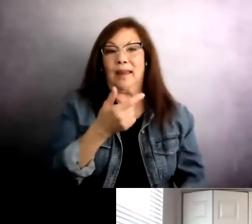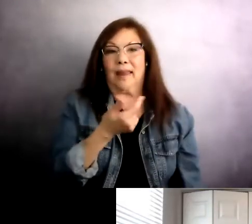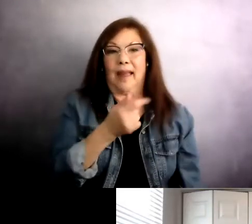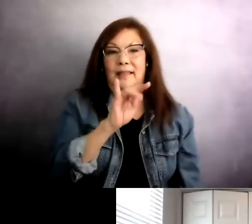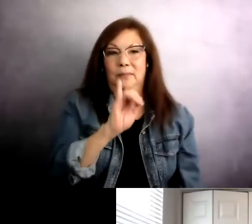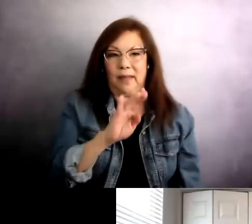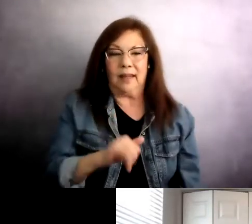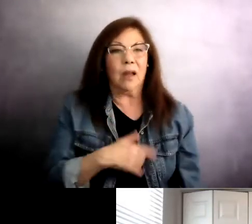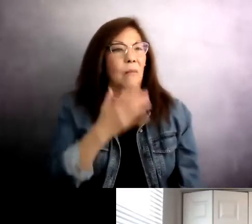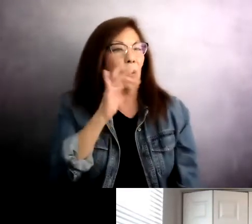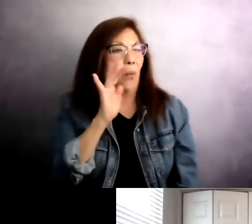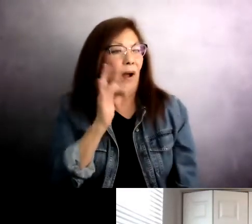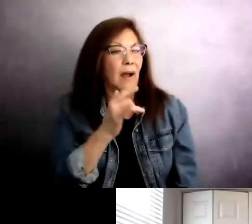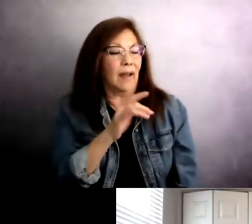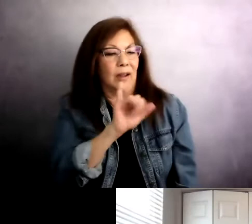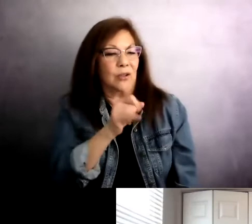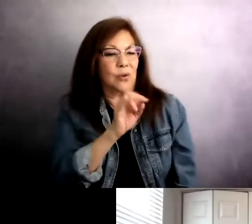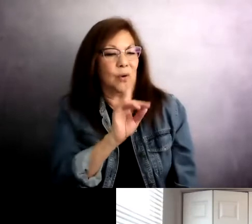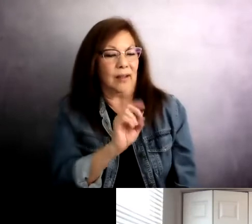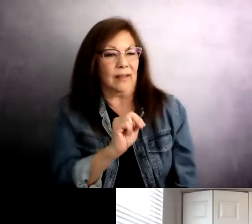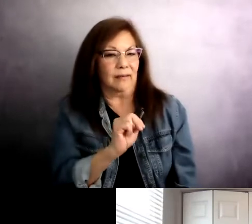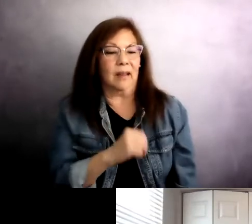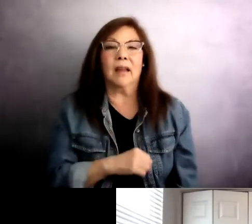Jordan for a number of different reasons.